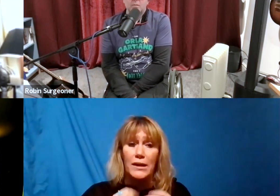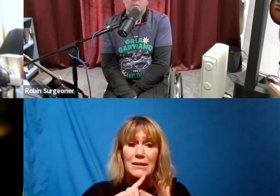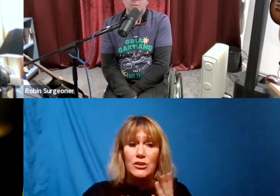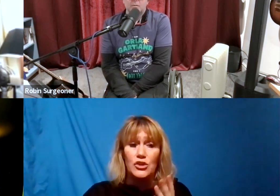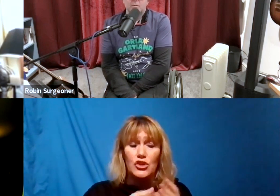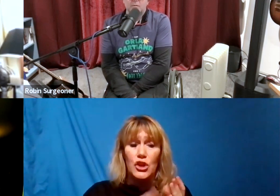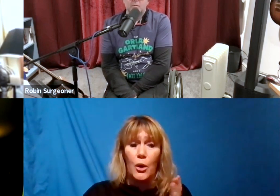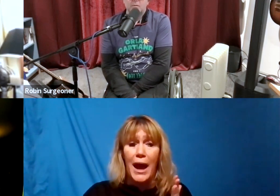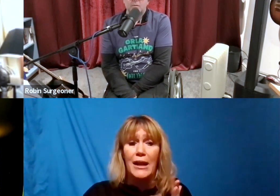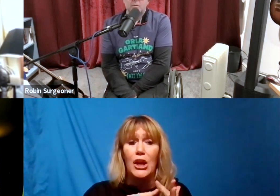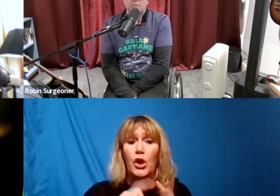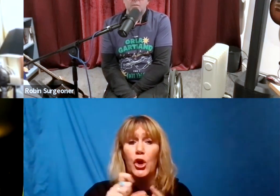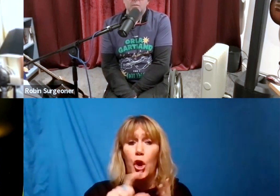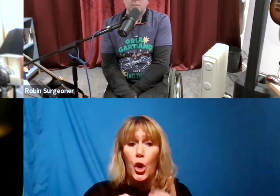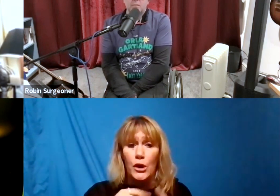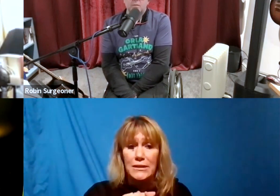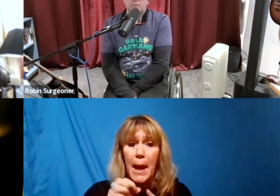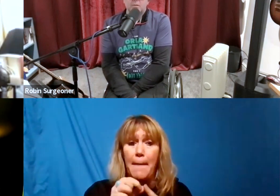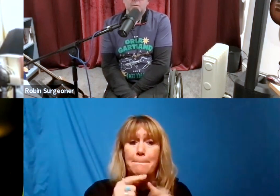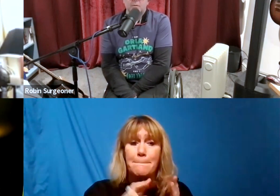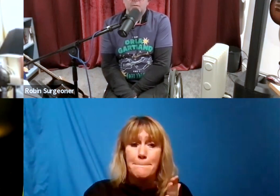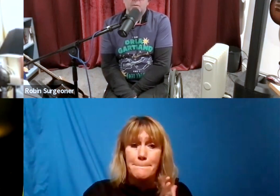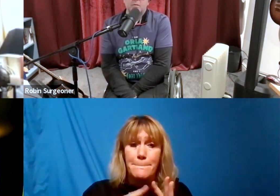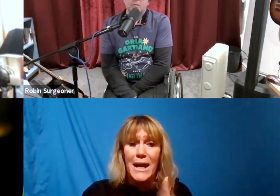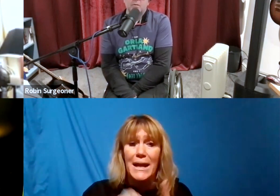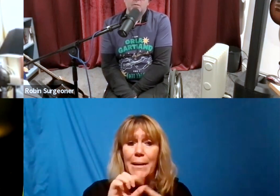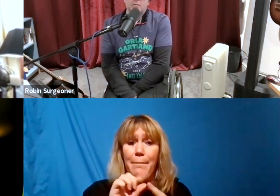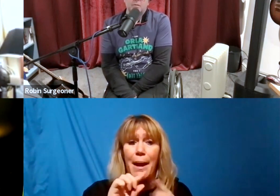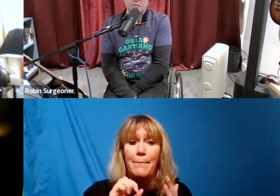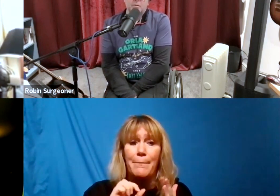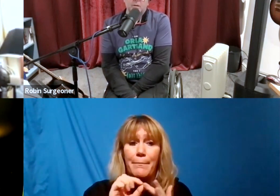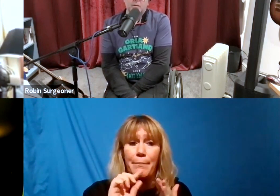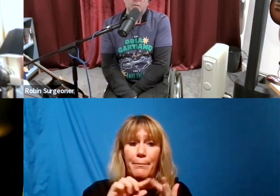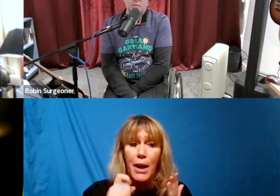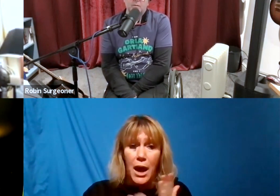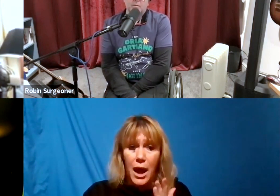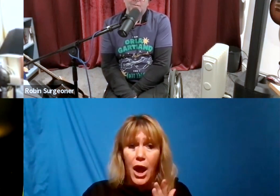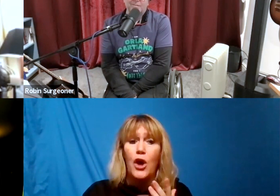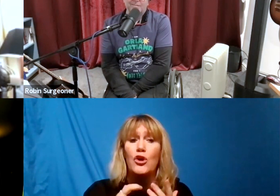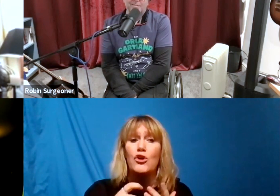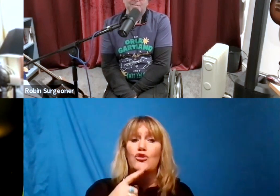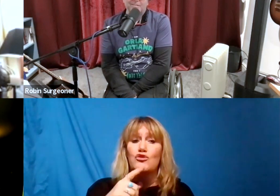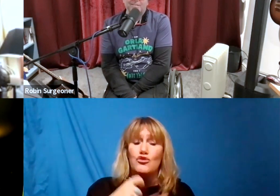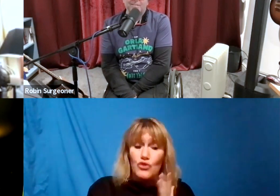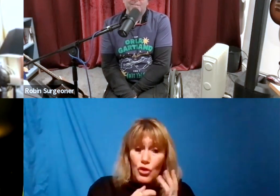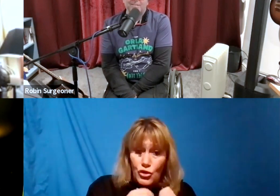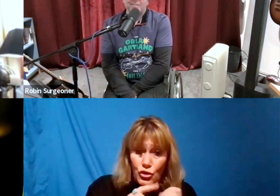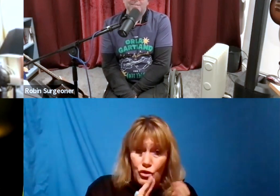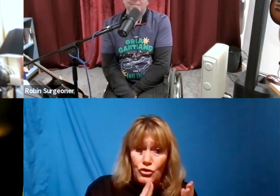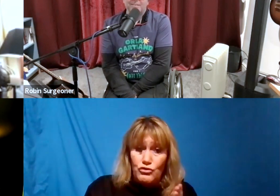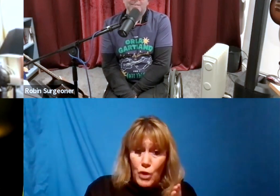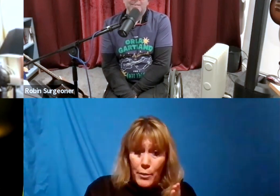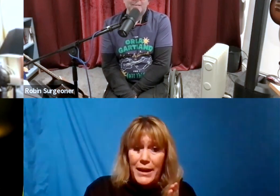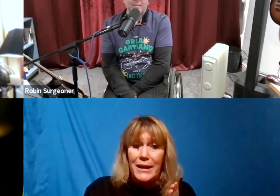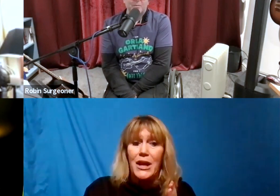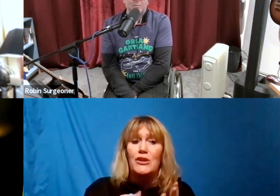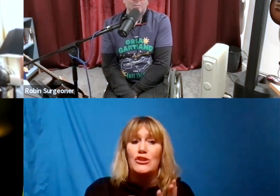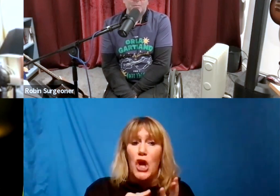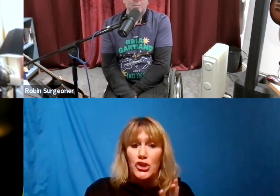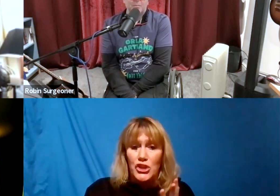If we can raise our children to make up their own minds Then maybe when they're what's left behind The world will be a little more kind moving forward